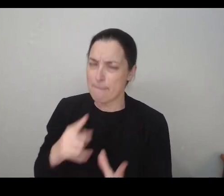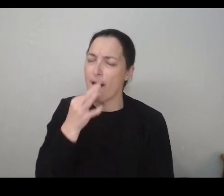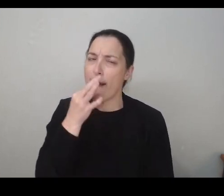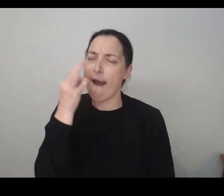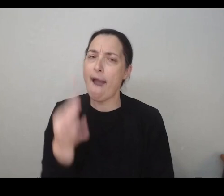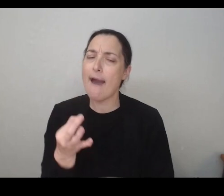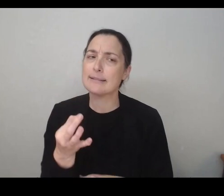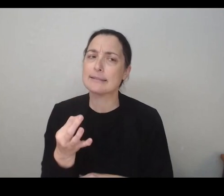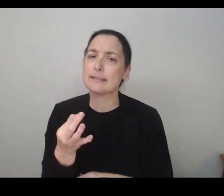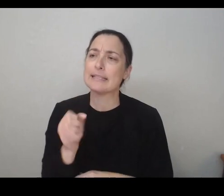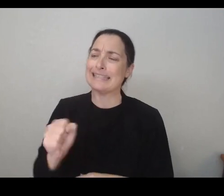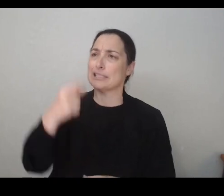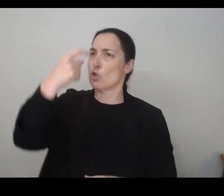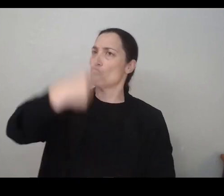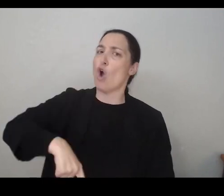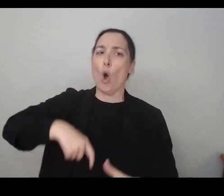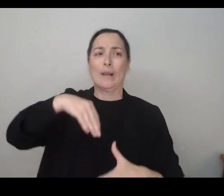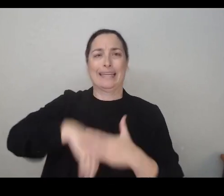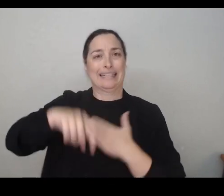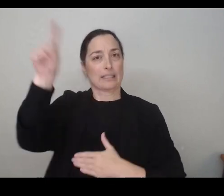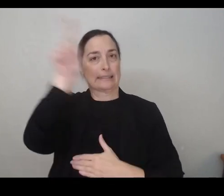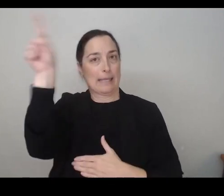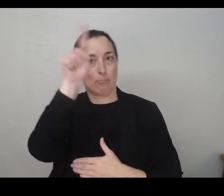in contemporary Tahitian and Marquesan culture?